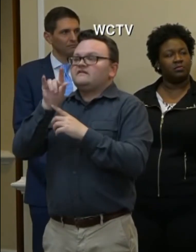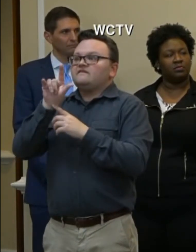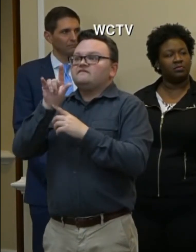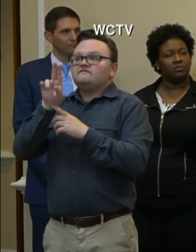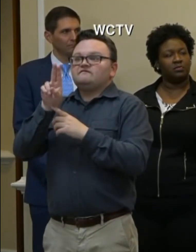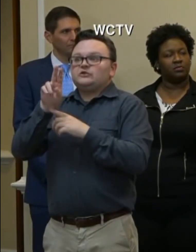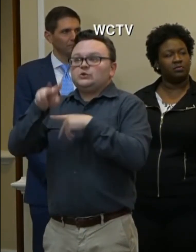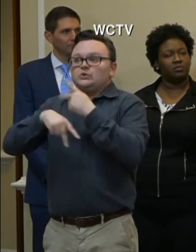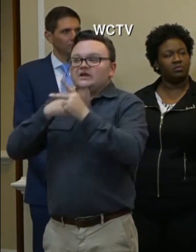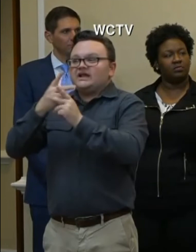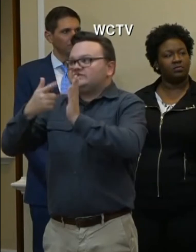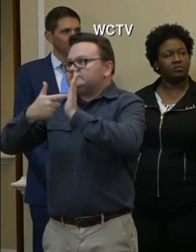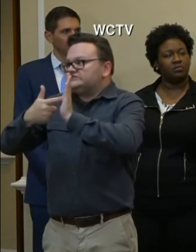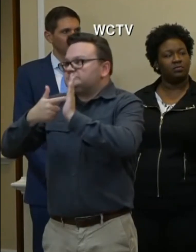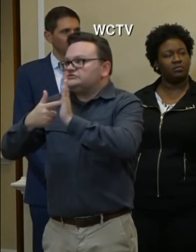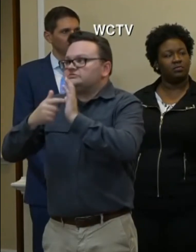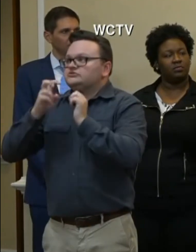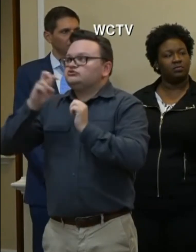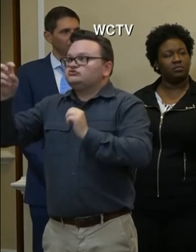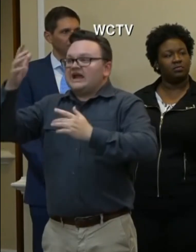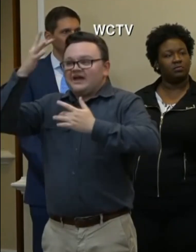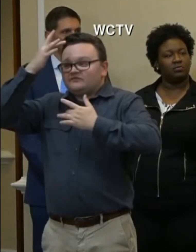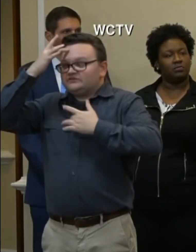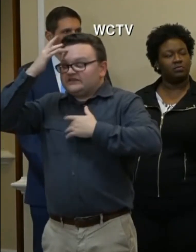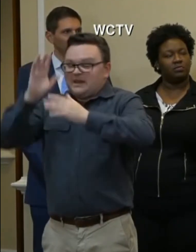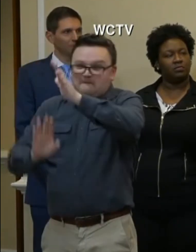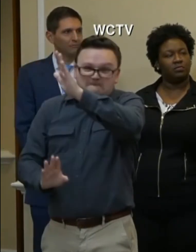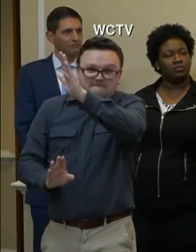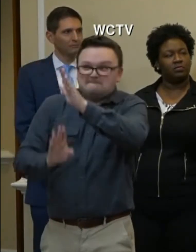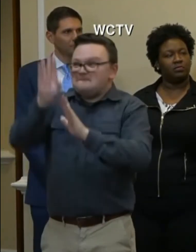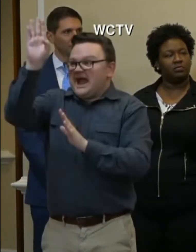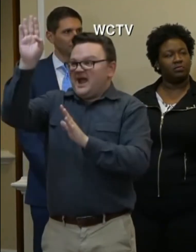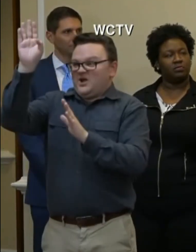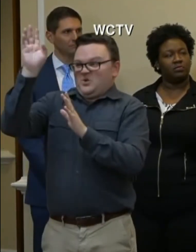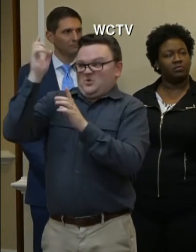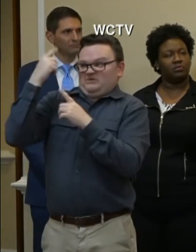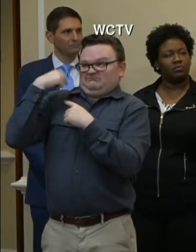related illnesses or anything anywhere in the state over the past past two